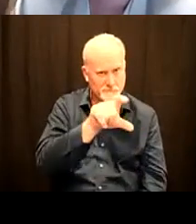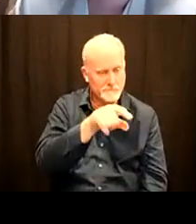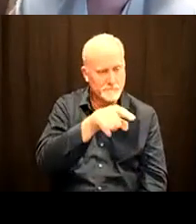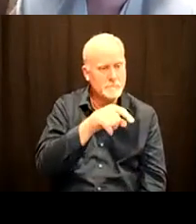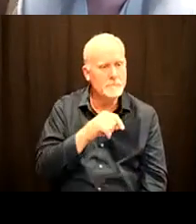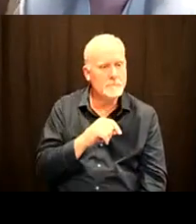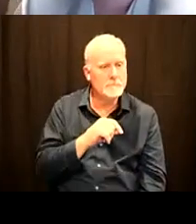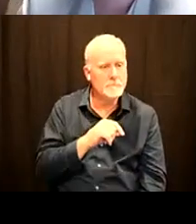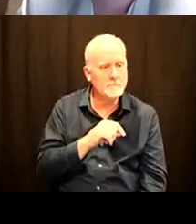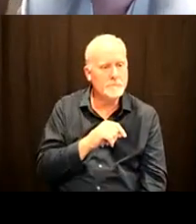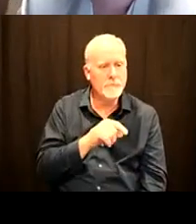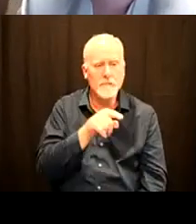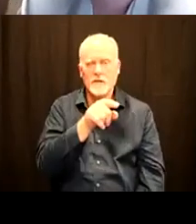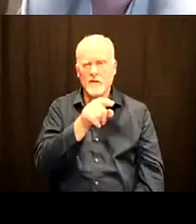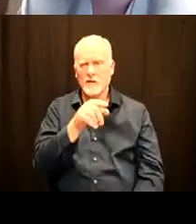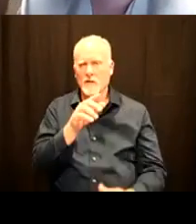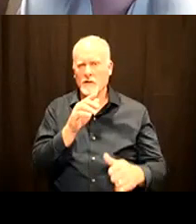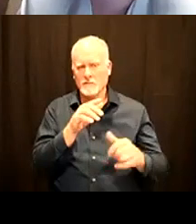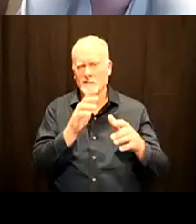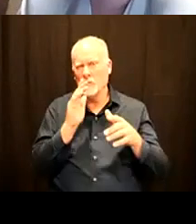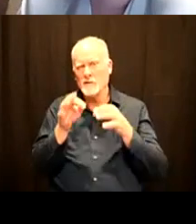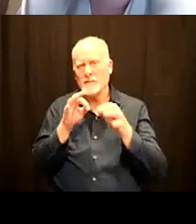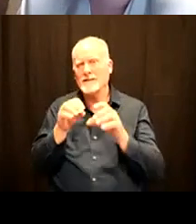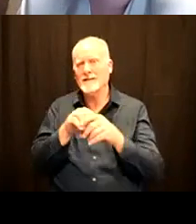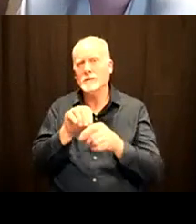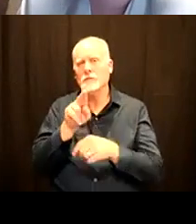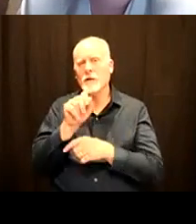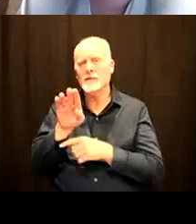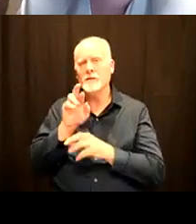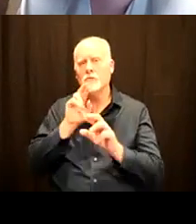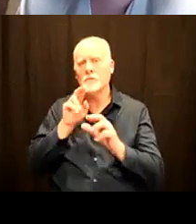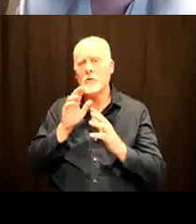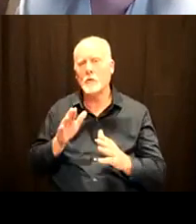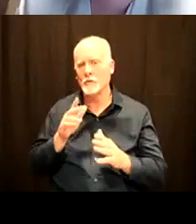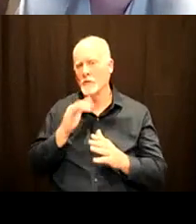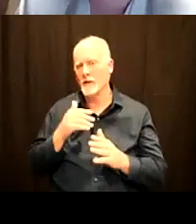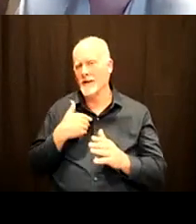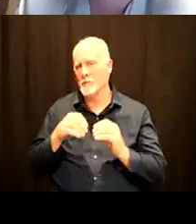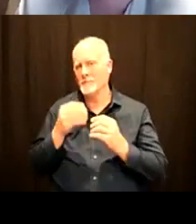additional updates in the uab reporter so please stay tuned there happy to take any questions at